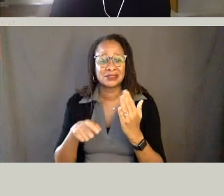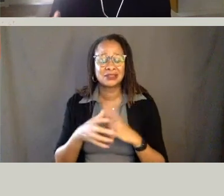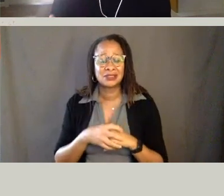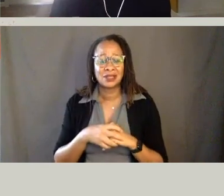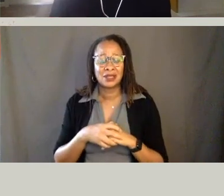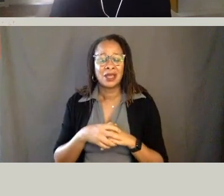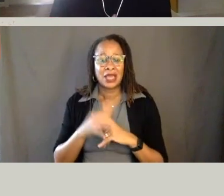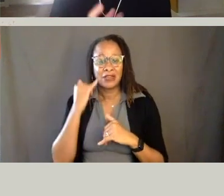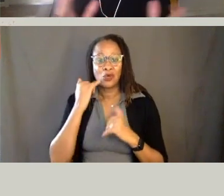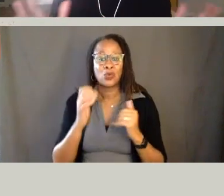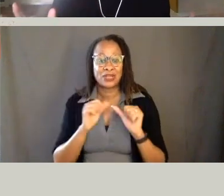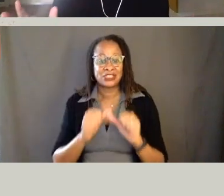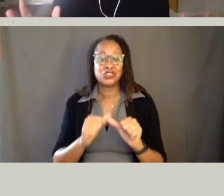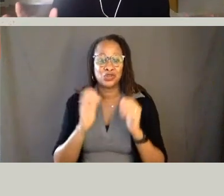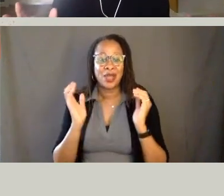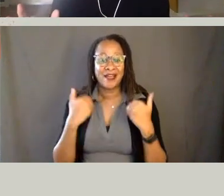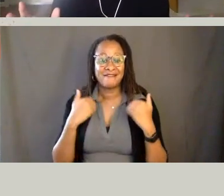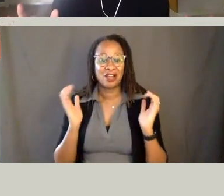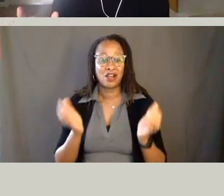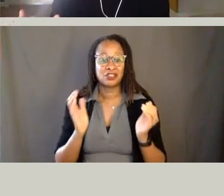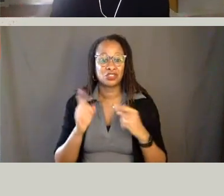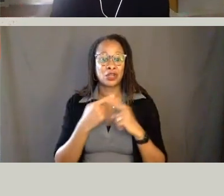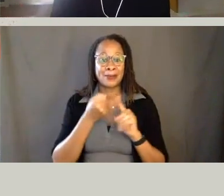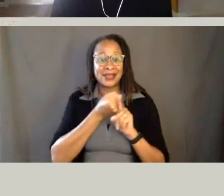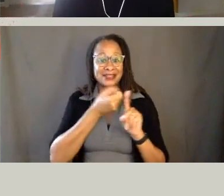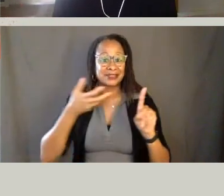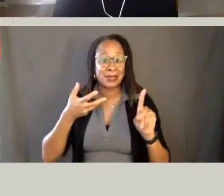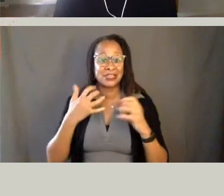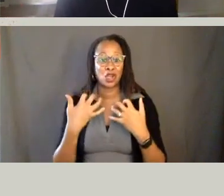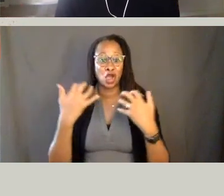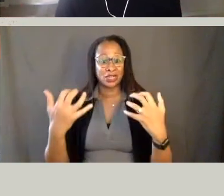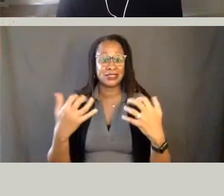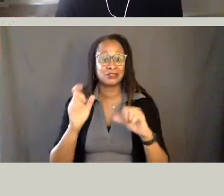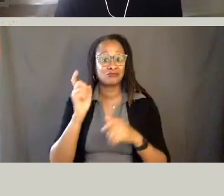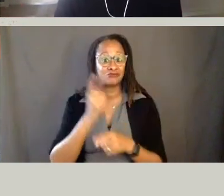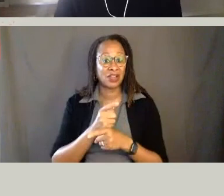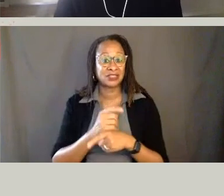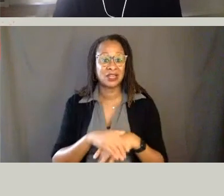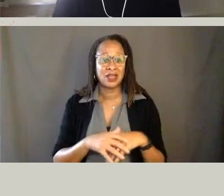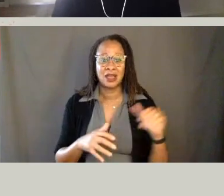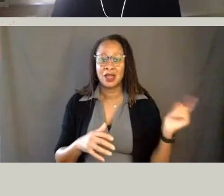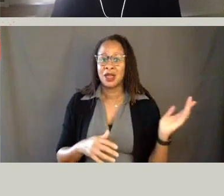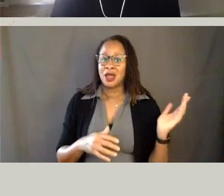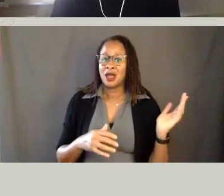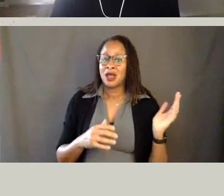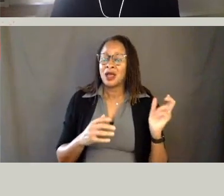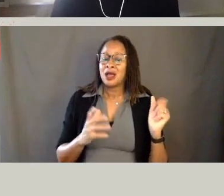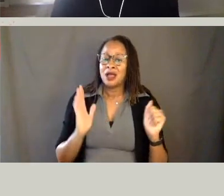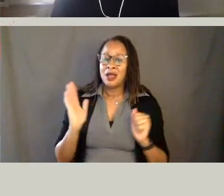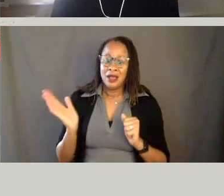this conversation about expanding audiences, right? That is a beautiful concrete example,